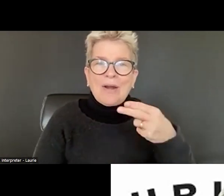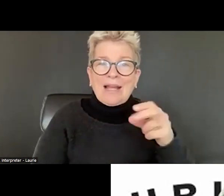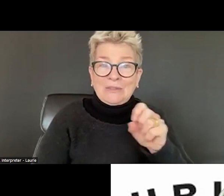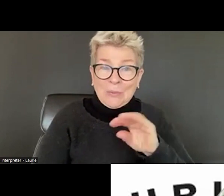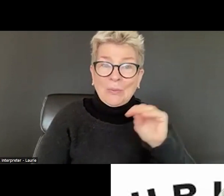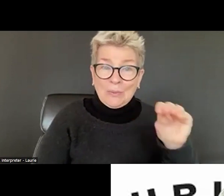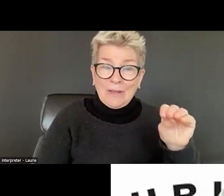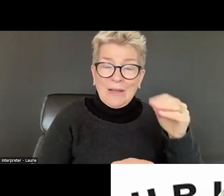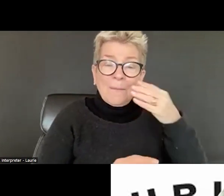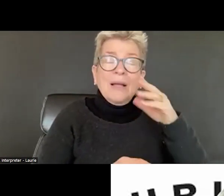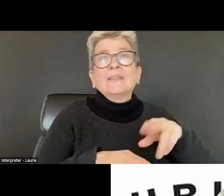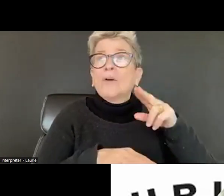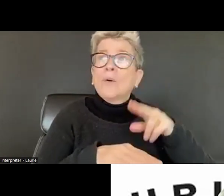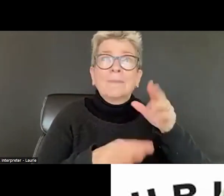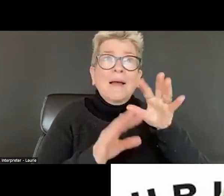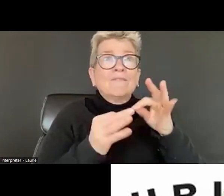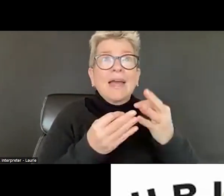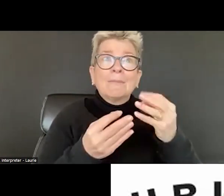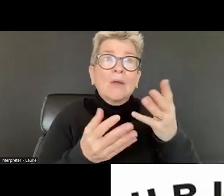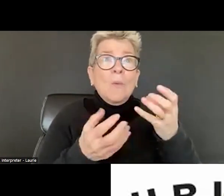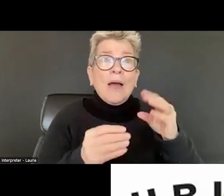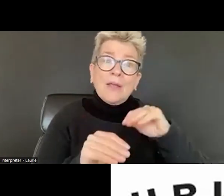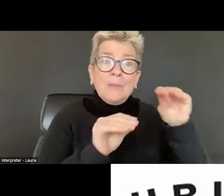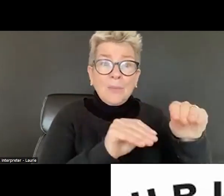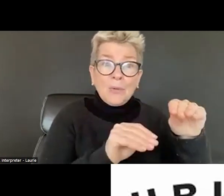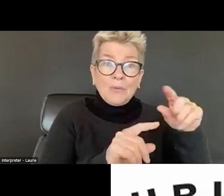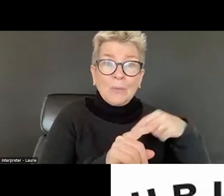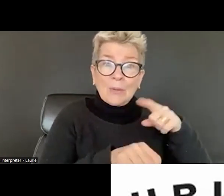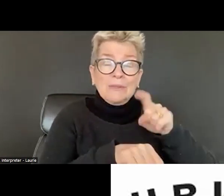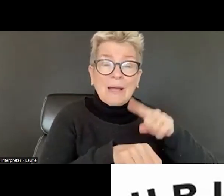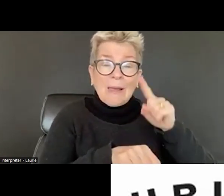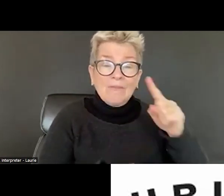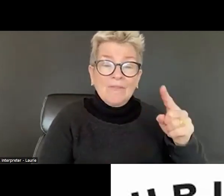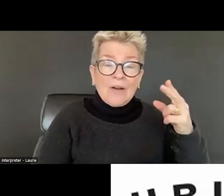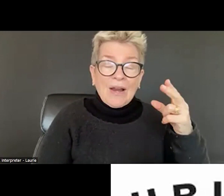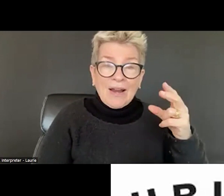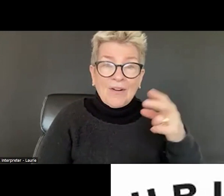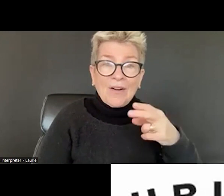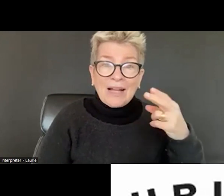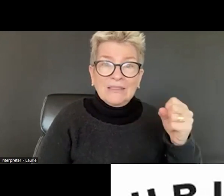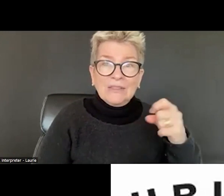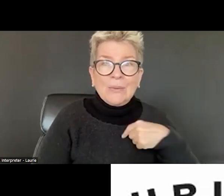time to go to high school I was supposed to be at Highline but I digress so I say all of that to say